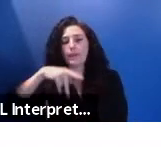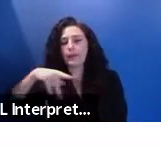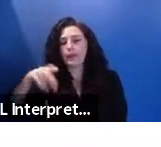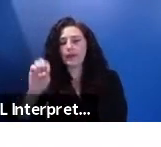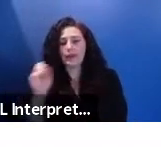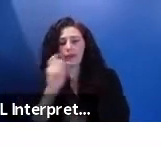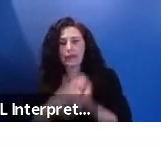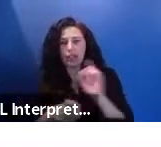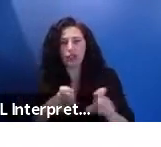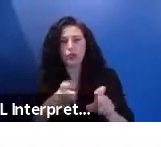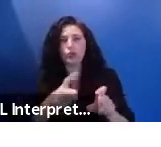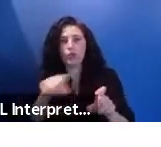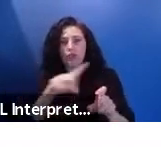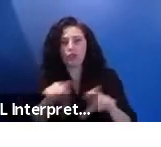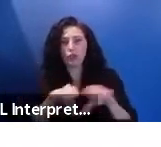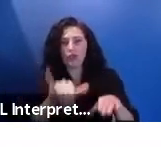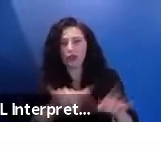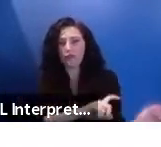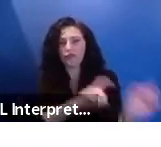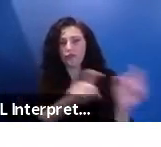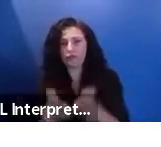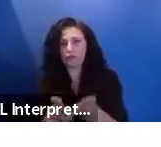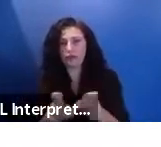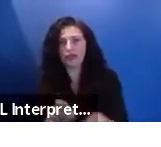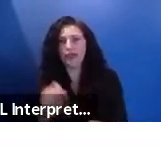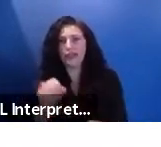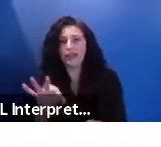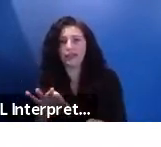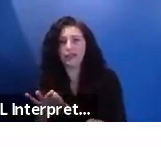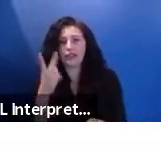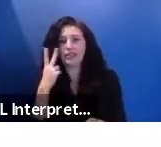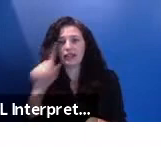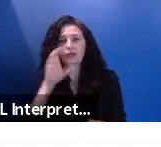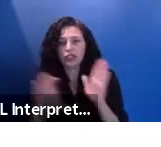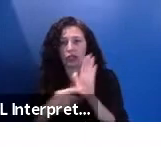which is what that little graphic is meant to represent, then that would happen at this point as well.